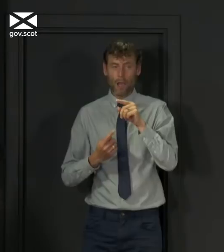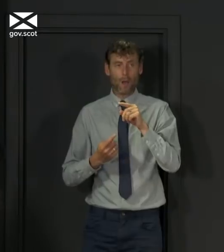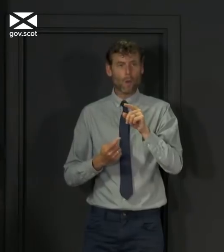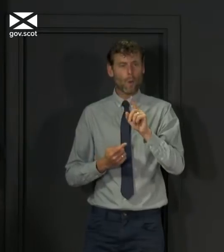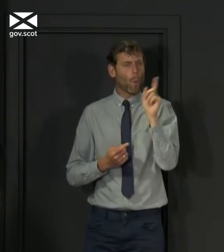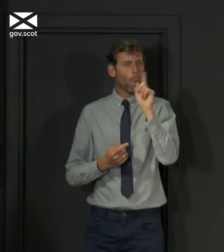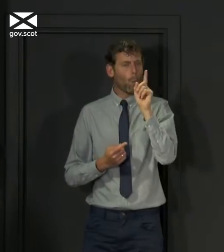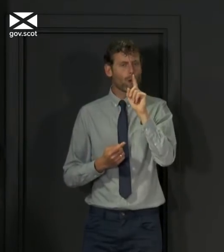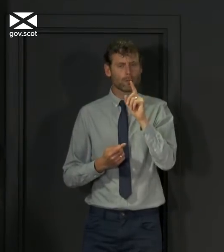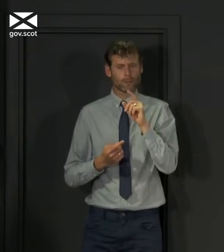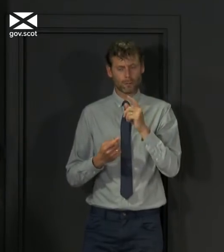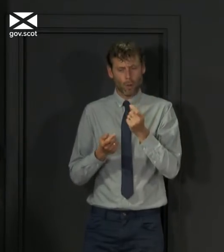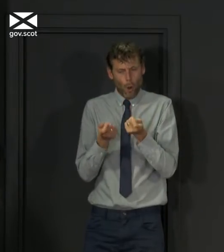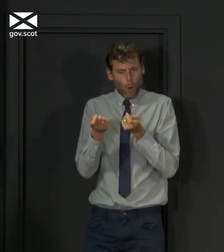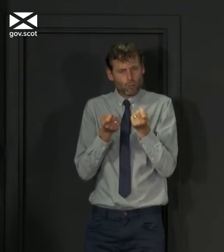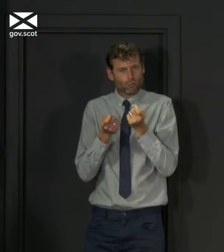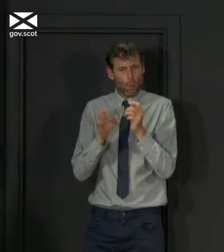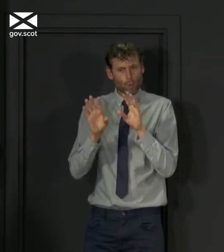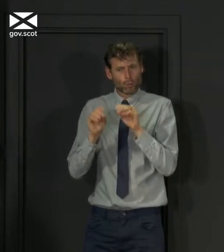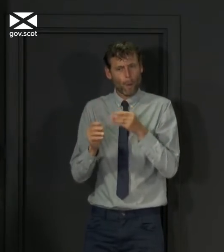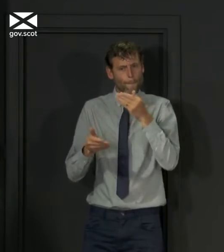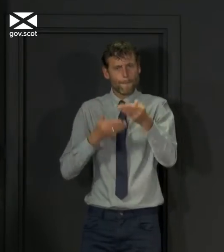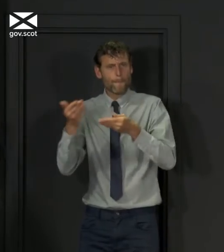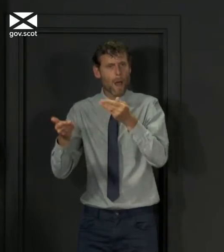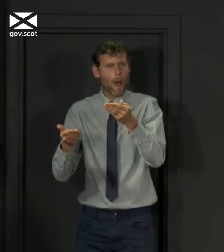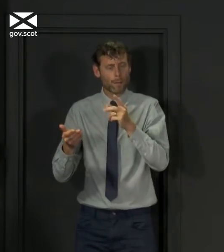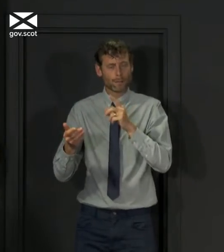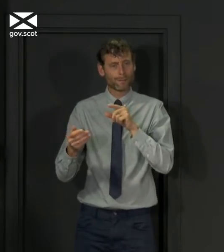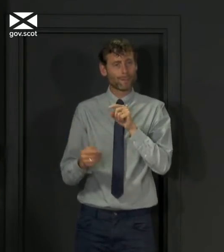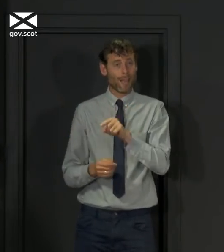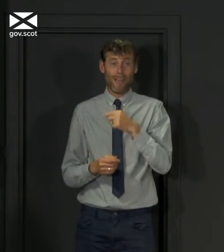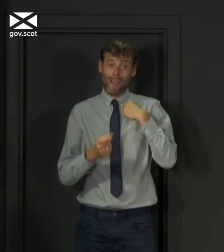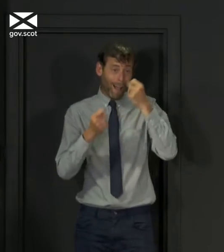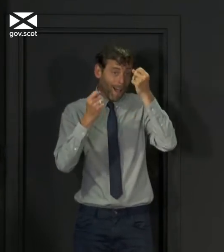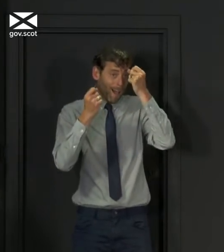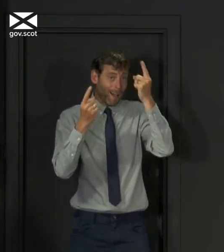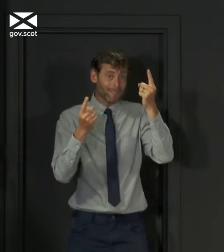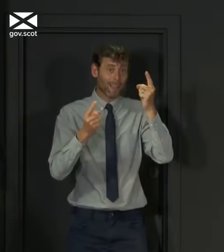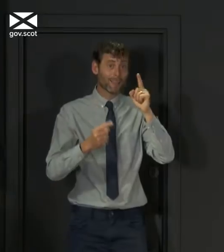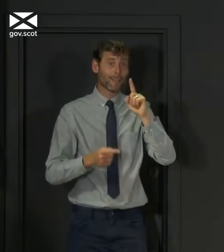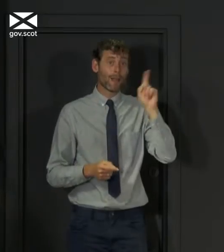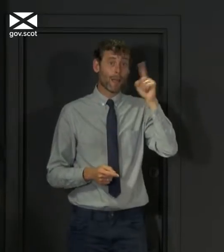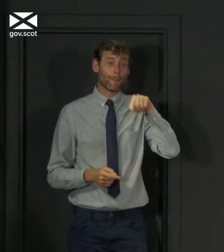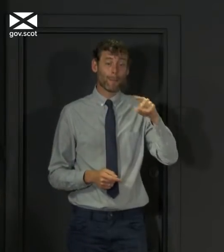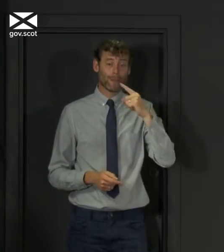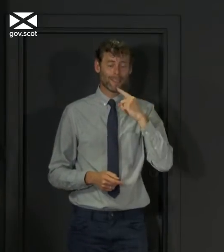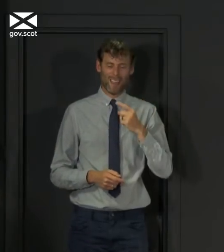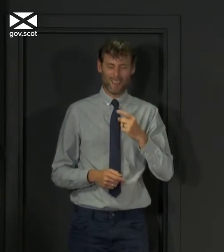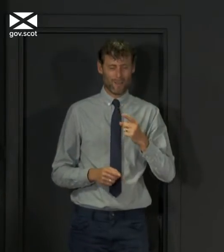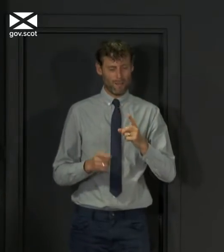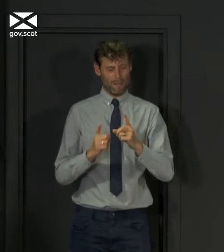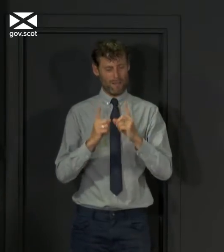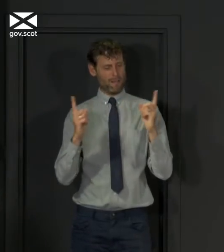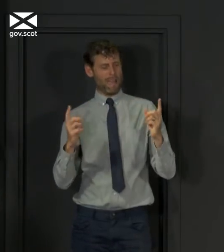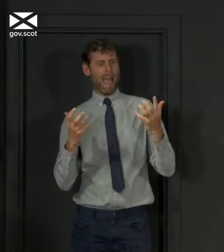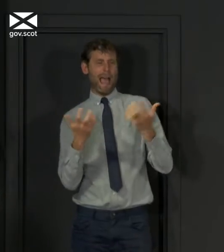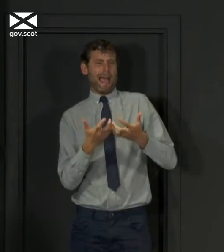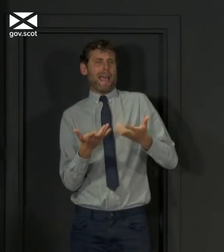I understand and I hear loudly and clearly, the economic arguments for more flexibility